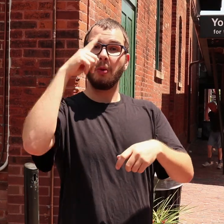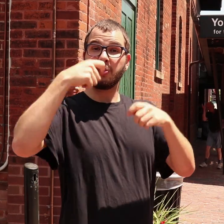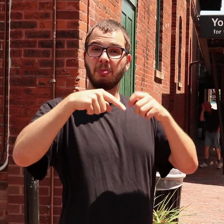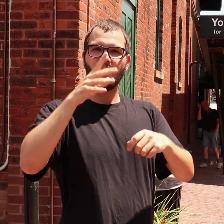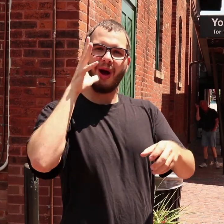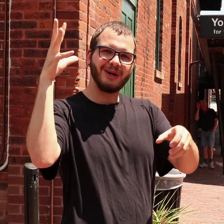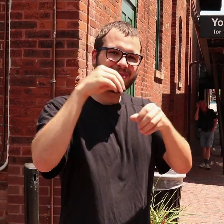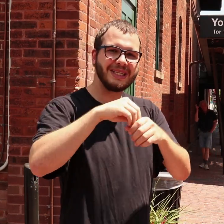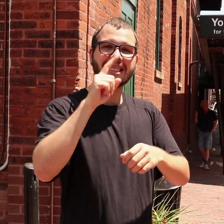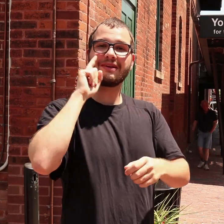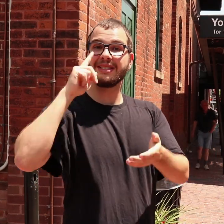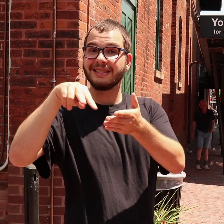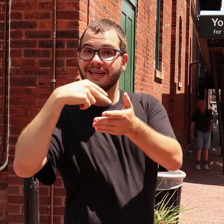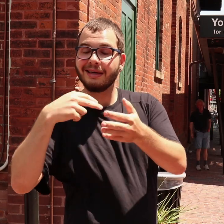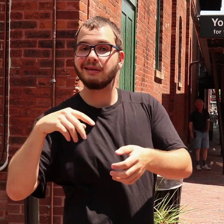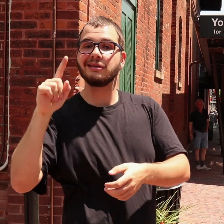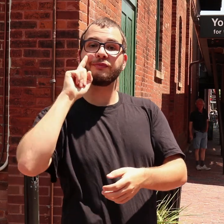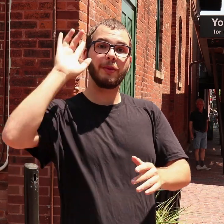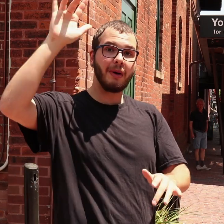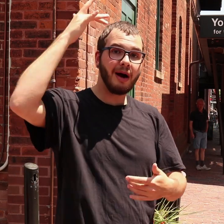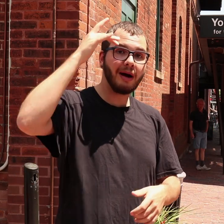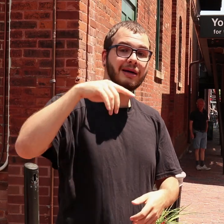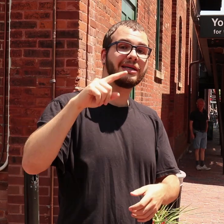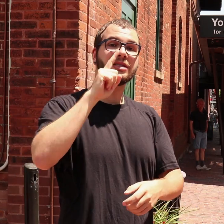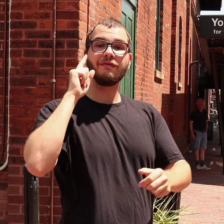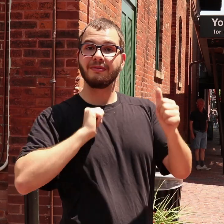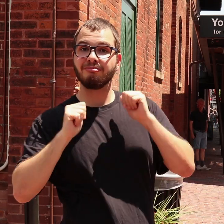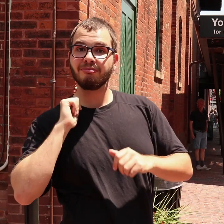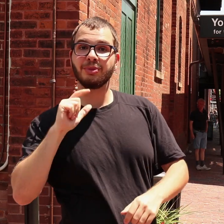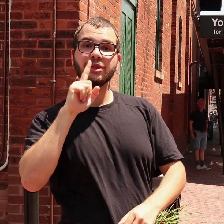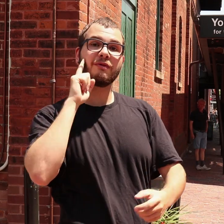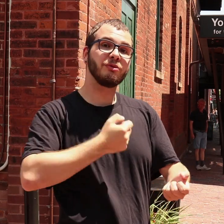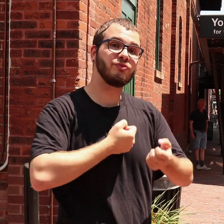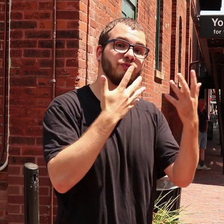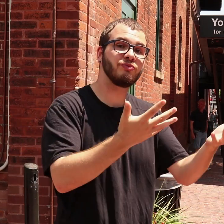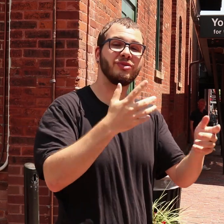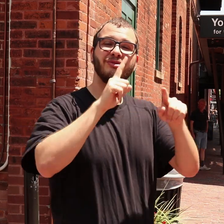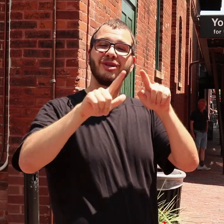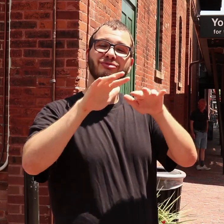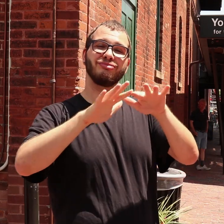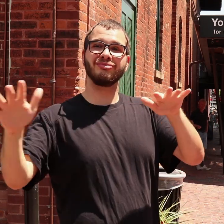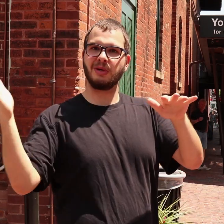"The Black Drum" production will include Deaf dancers, Deaf ballet, Deaf plays, Deaf Poetry, et cetera.